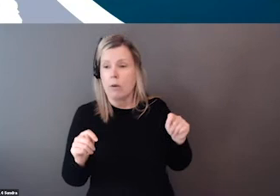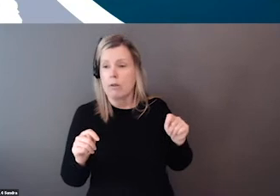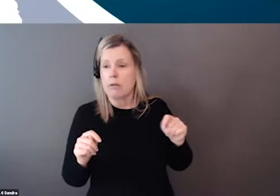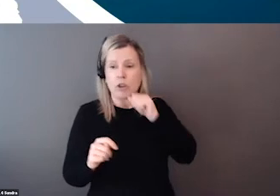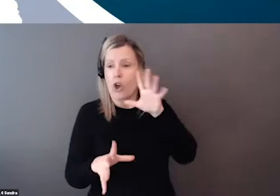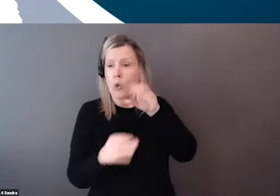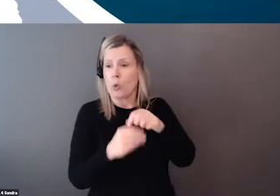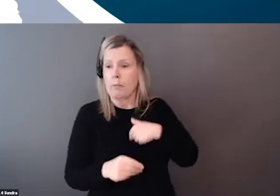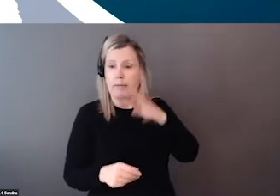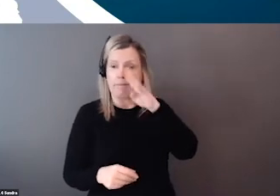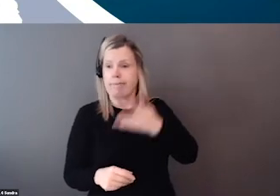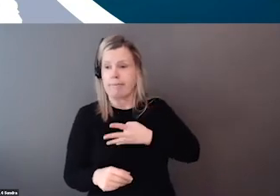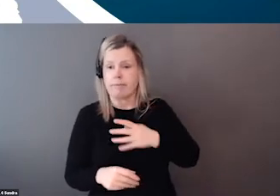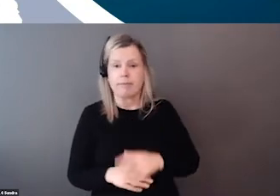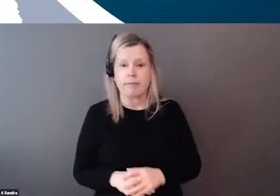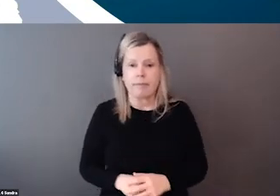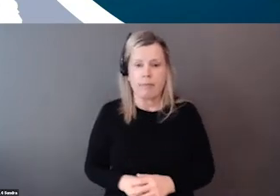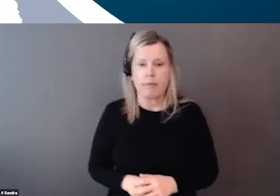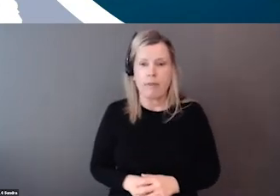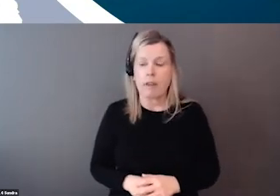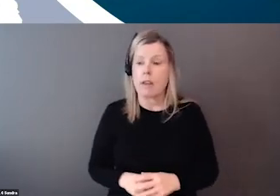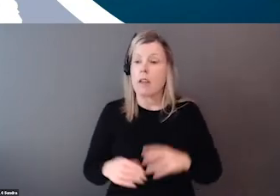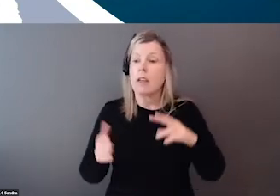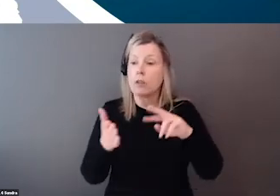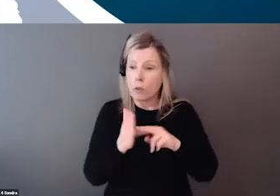People with disabilities are often not recognized or understood by AI,